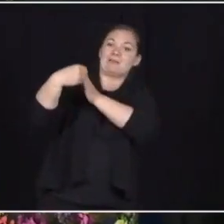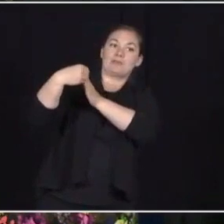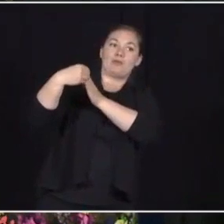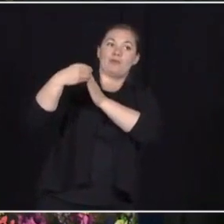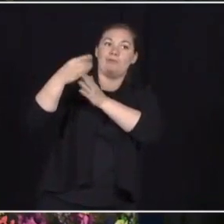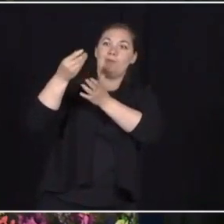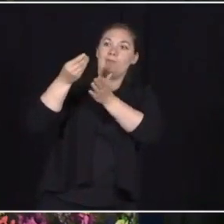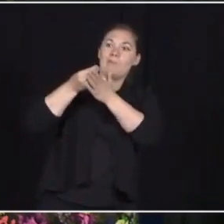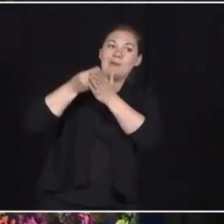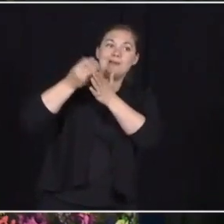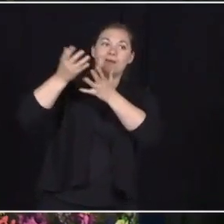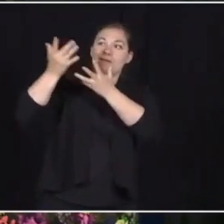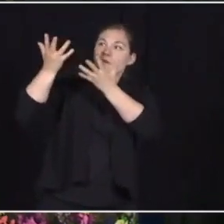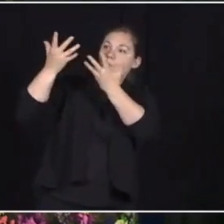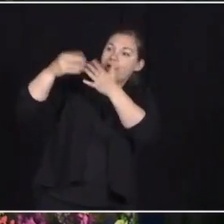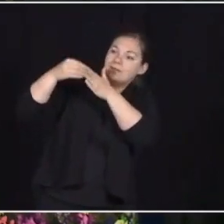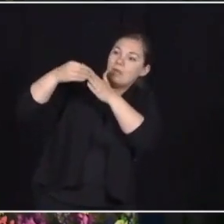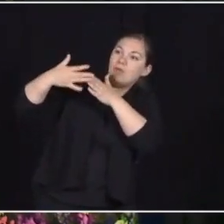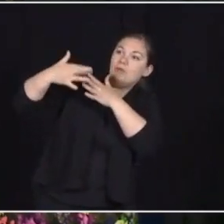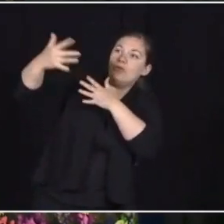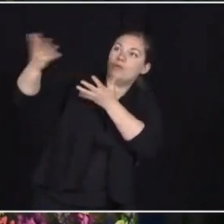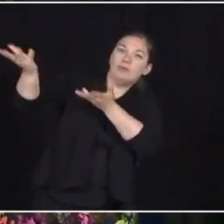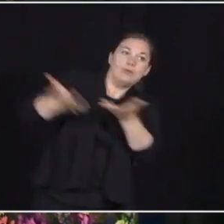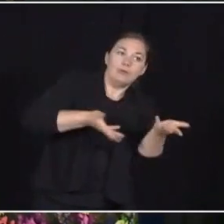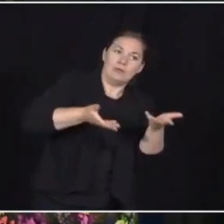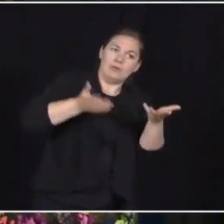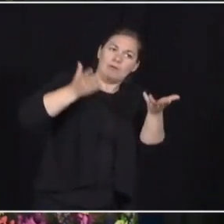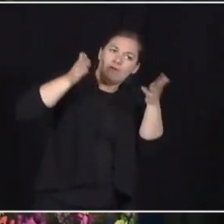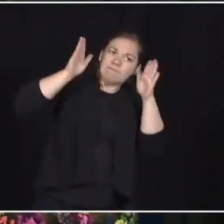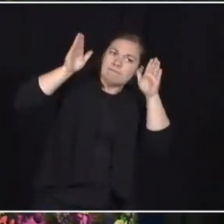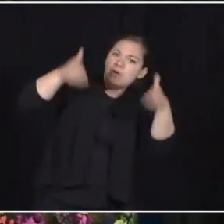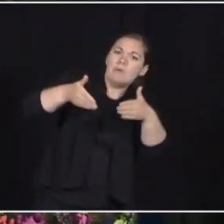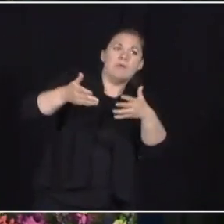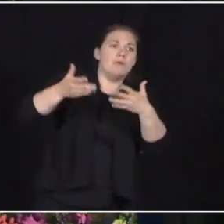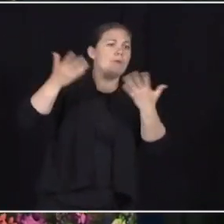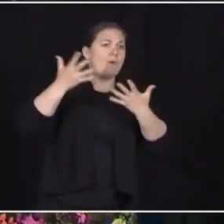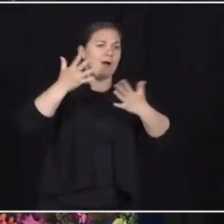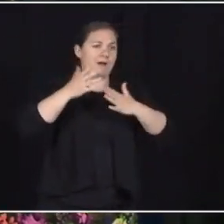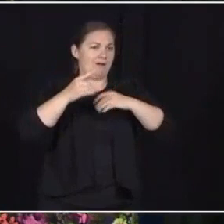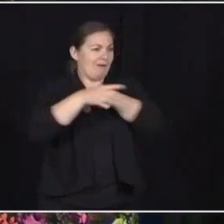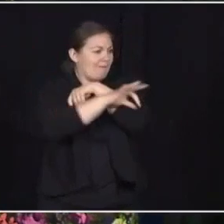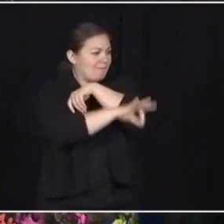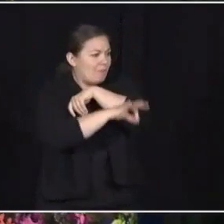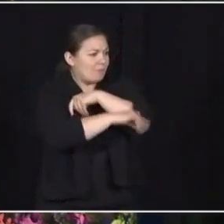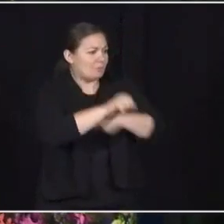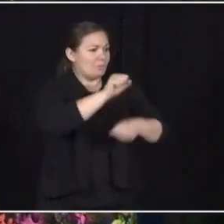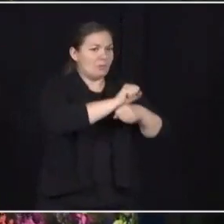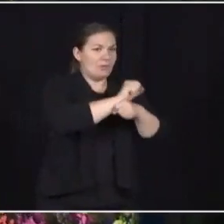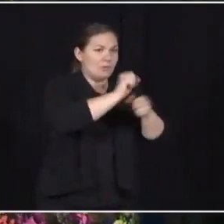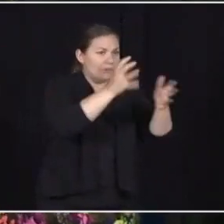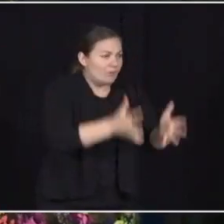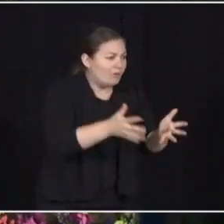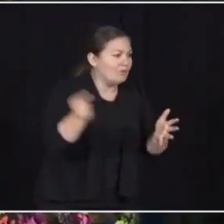for the province to show provincial leadership and to get tackling the issue with the migrant worker population specifically with mandatory testing.